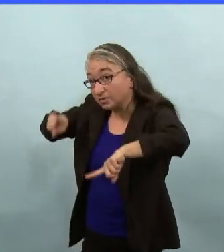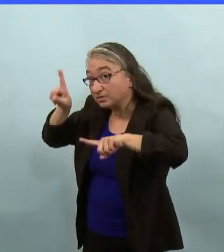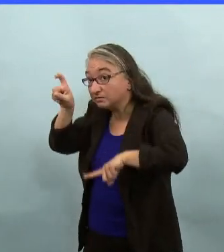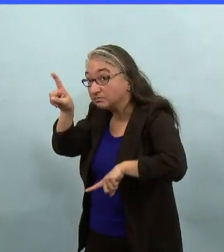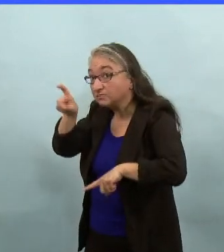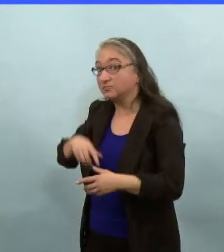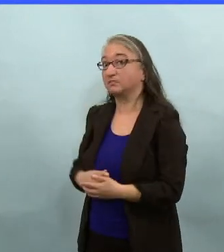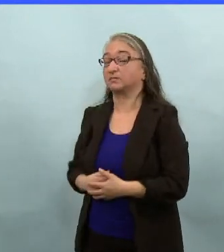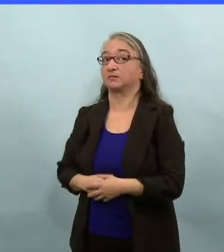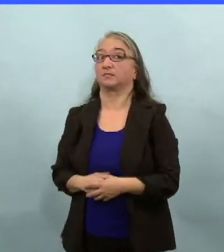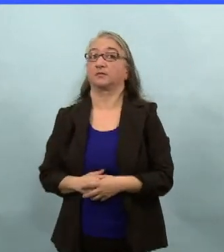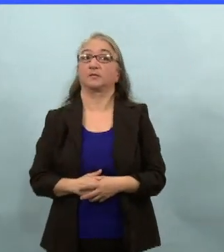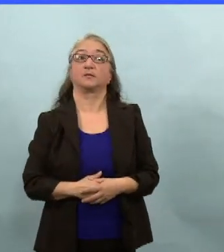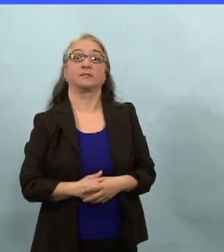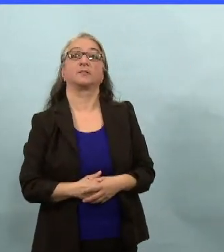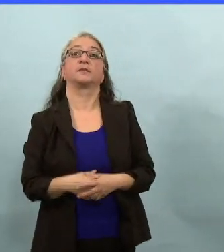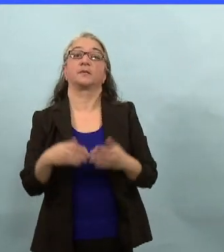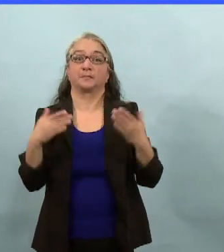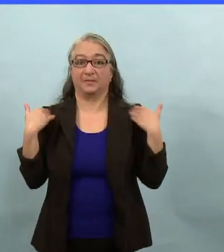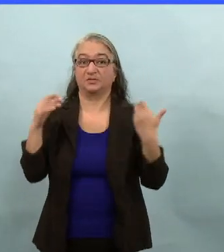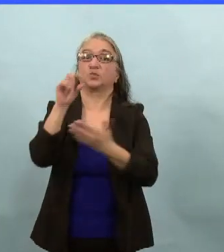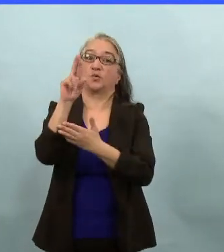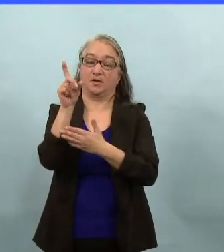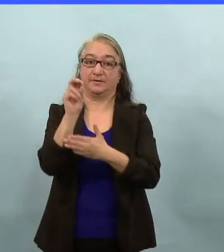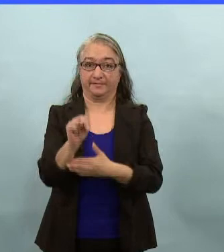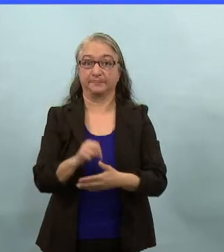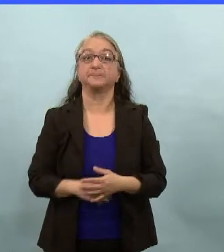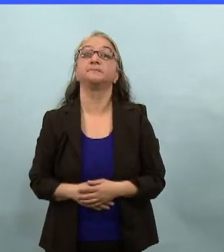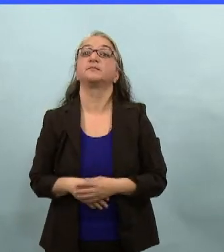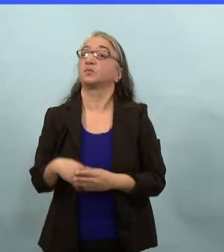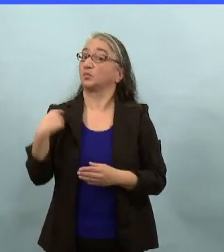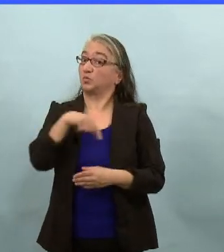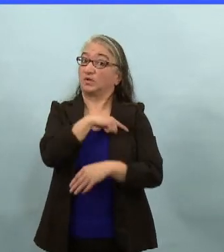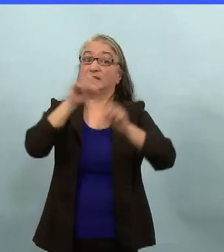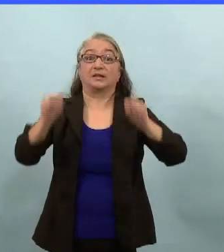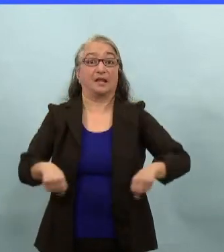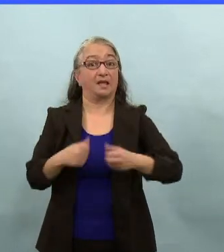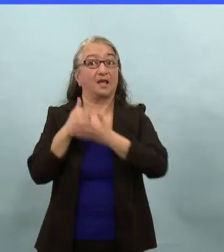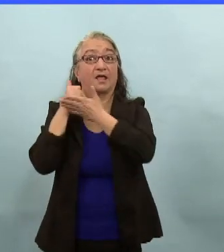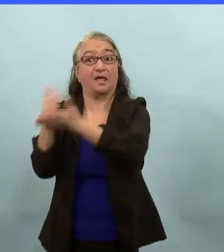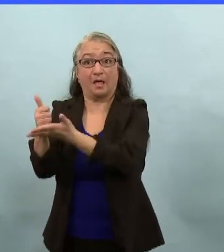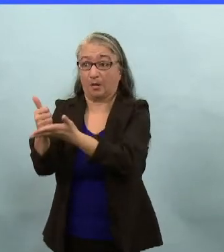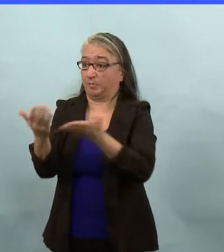manitobans with the care they need here at home so there is no need to have those those discussions